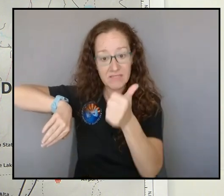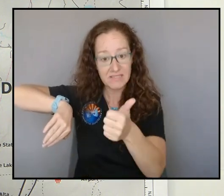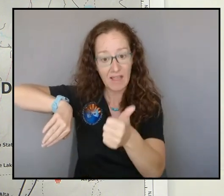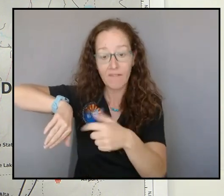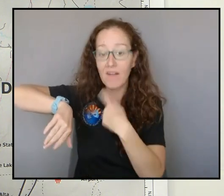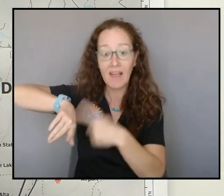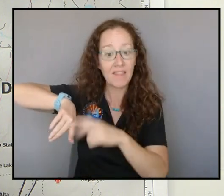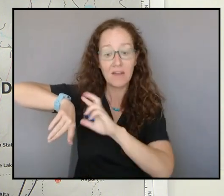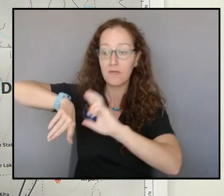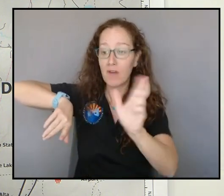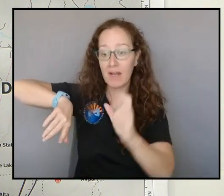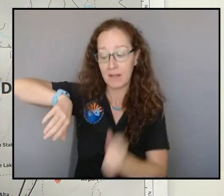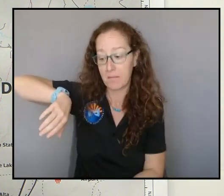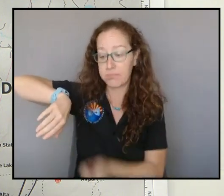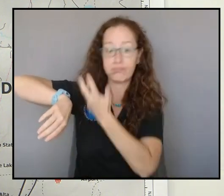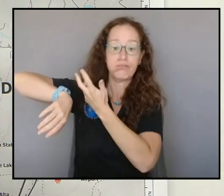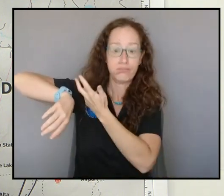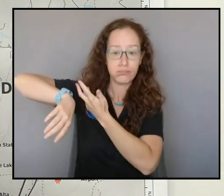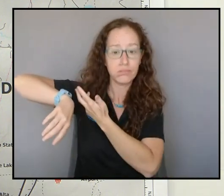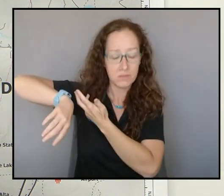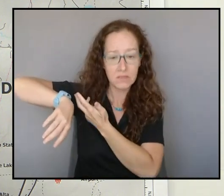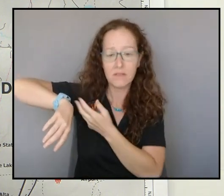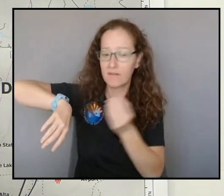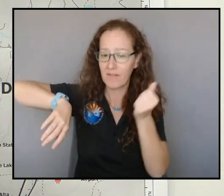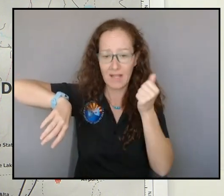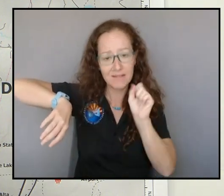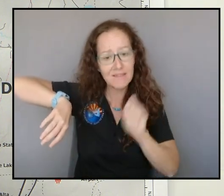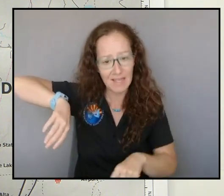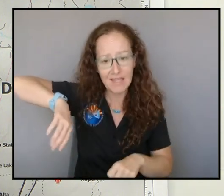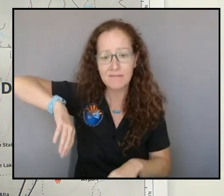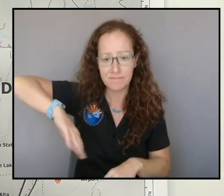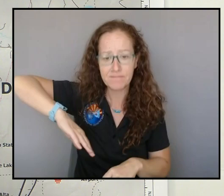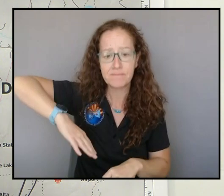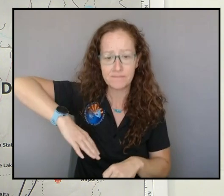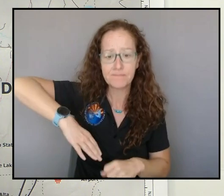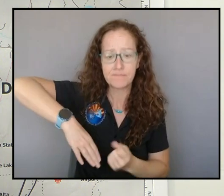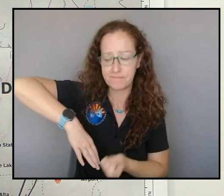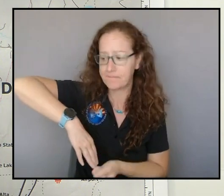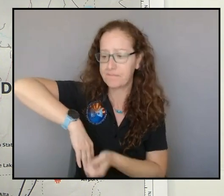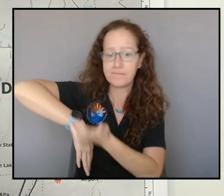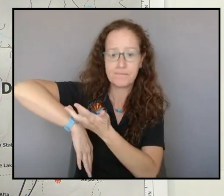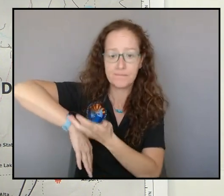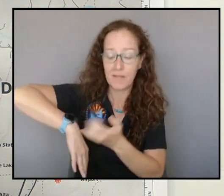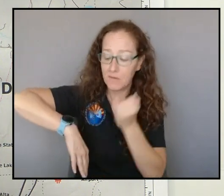and it's starting to come up that north side-- left to start at the bottom and burn its way to the top. That's going to